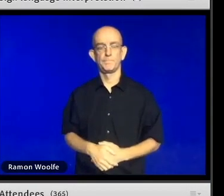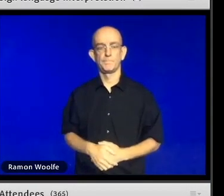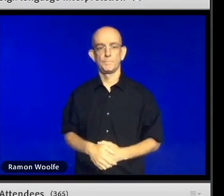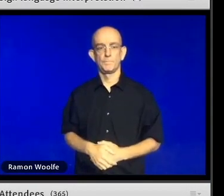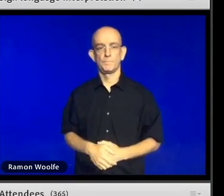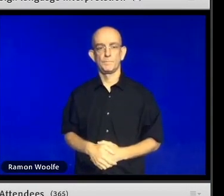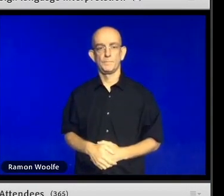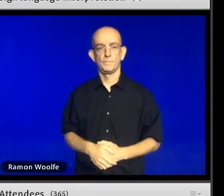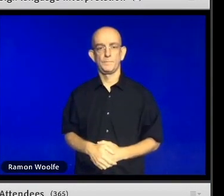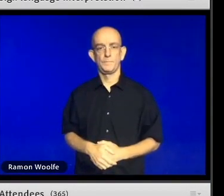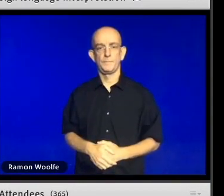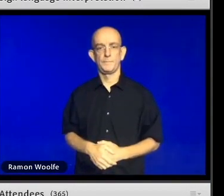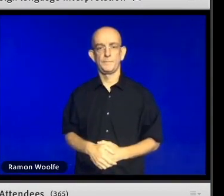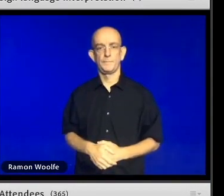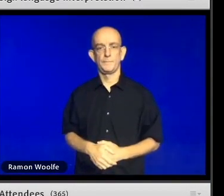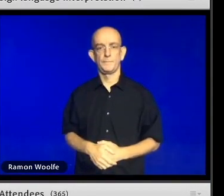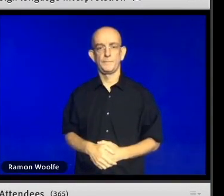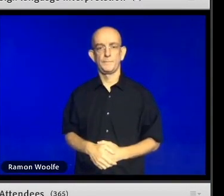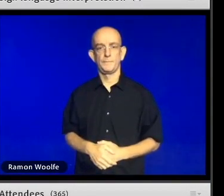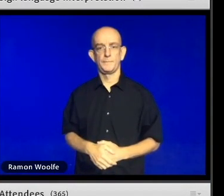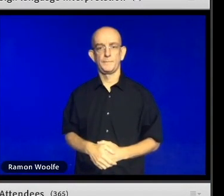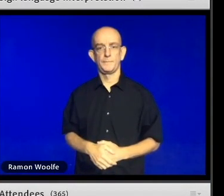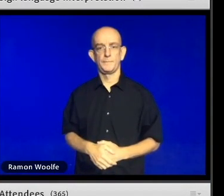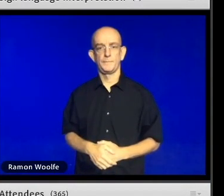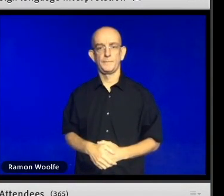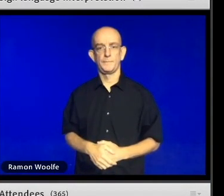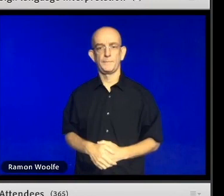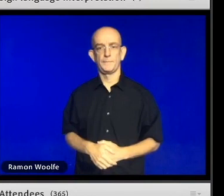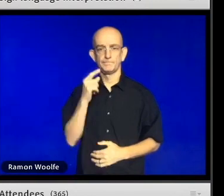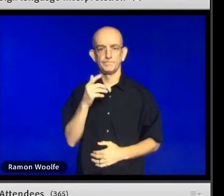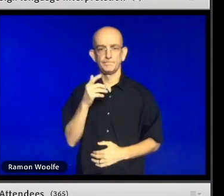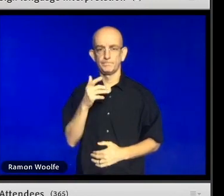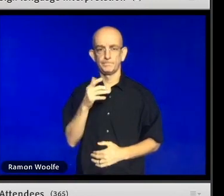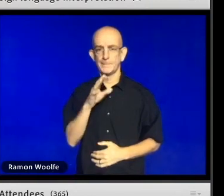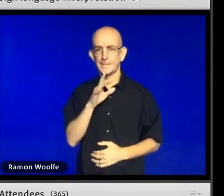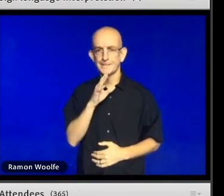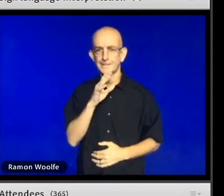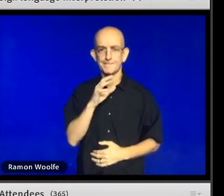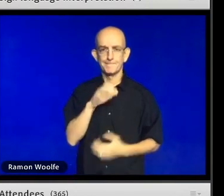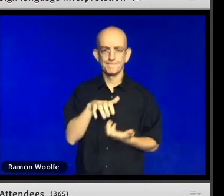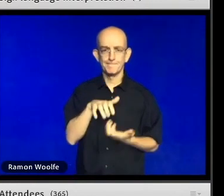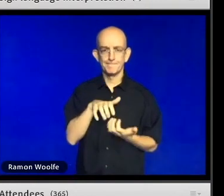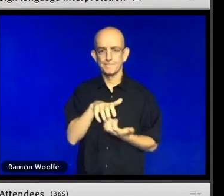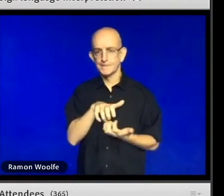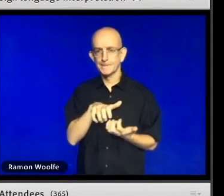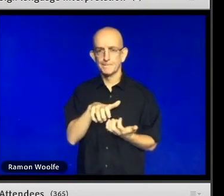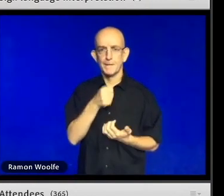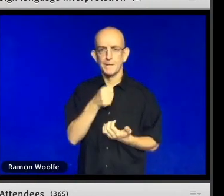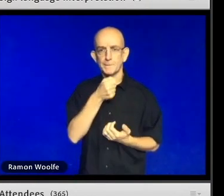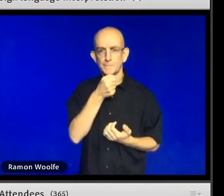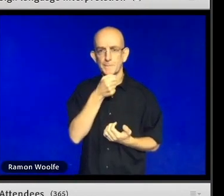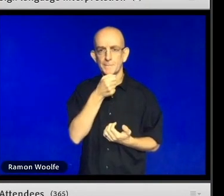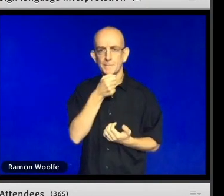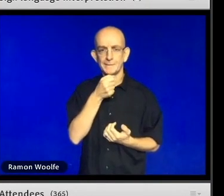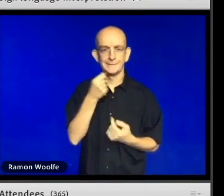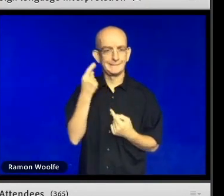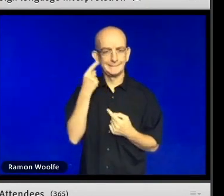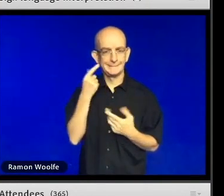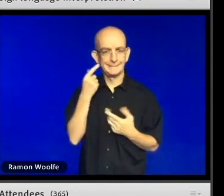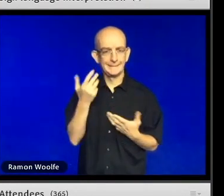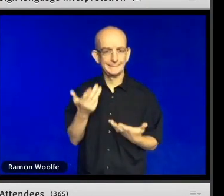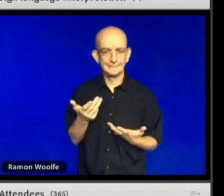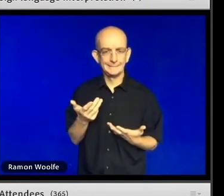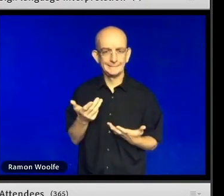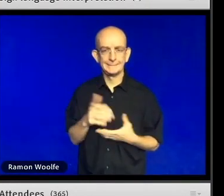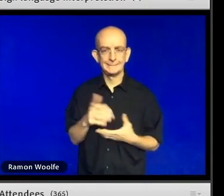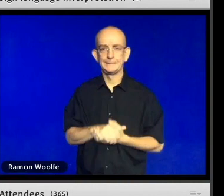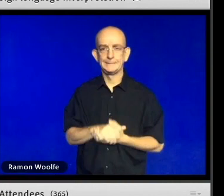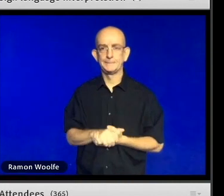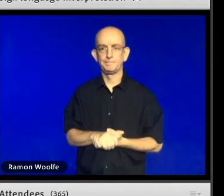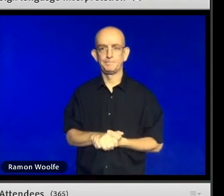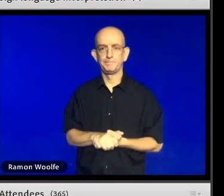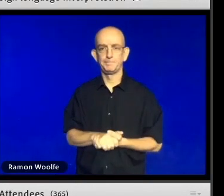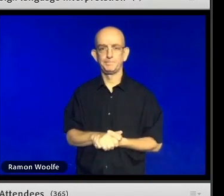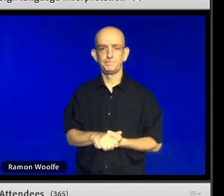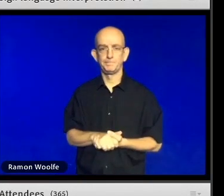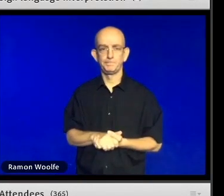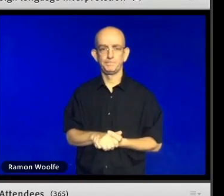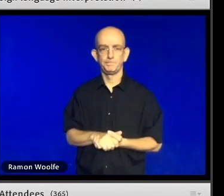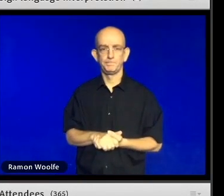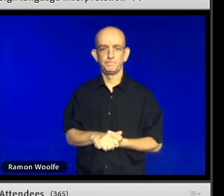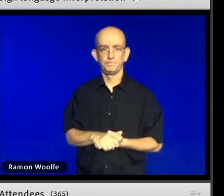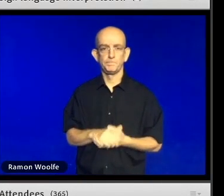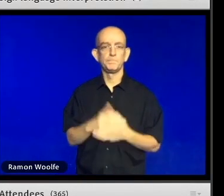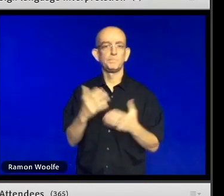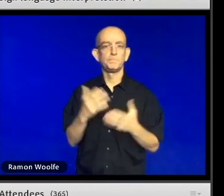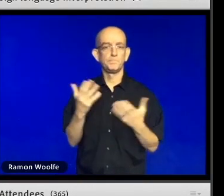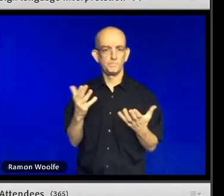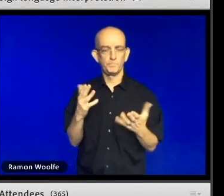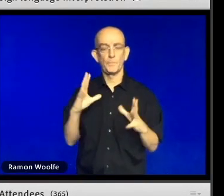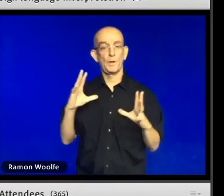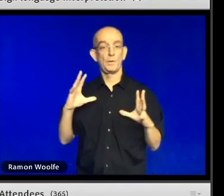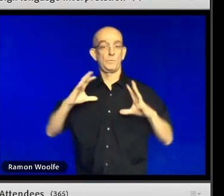Now for our final version. Sometimes we find it hard where to get started in making their